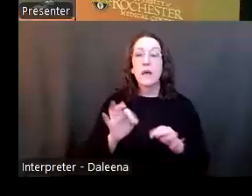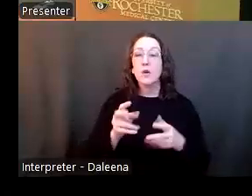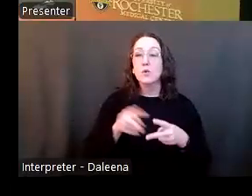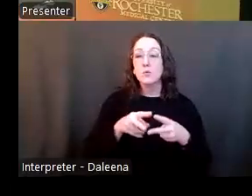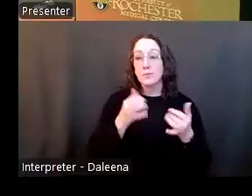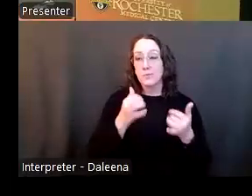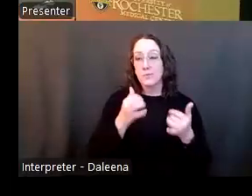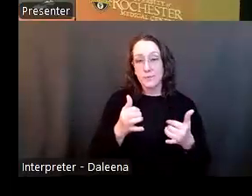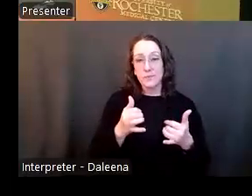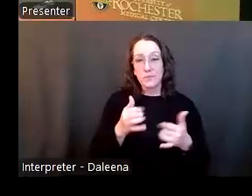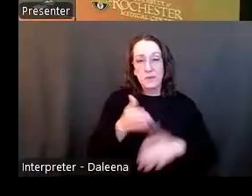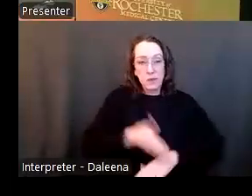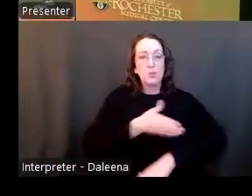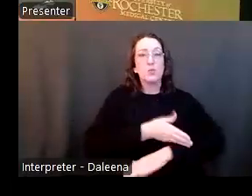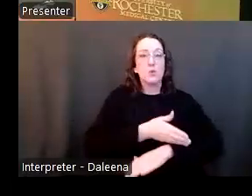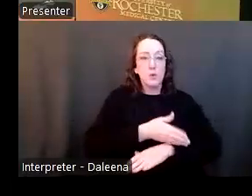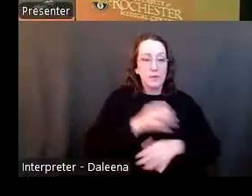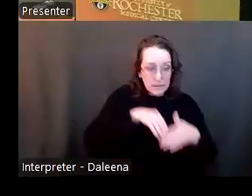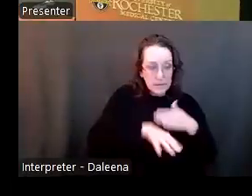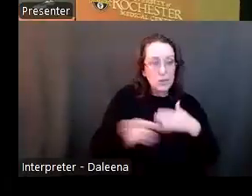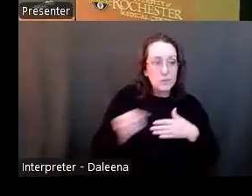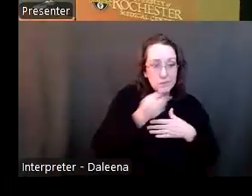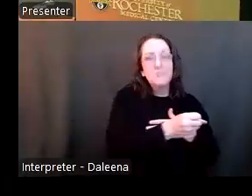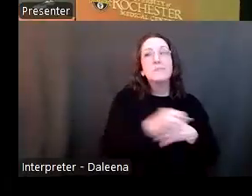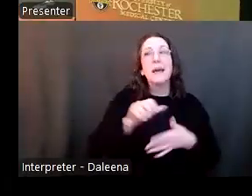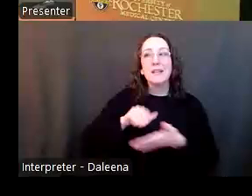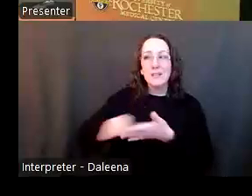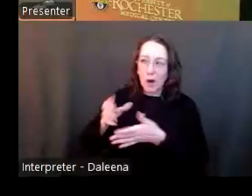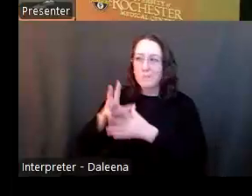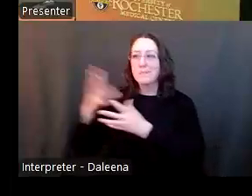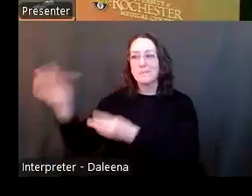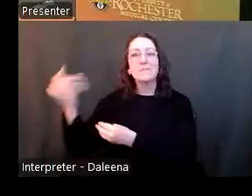Admissions and discharges and you'll be hearing from um two of our nurses who have a special role